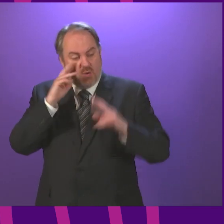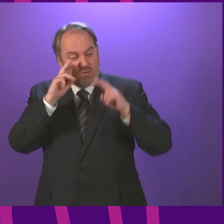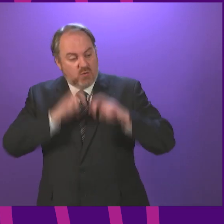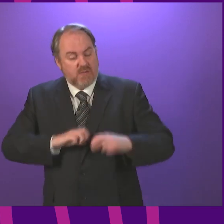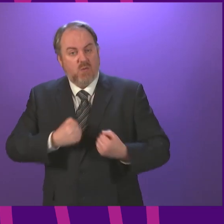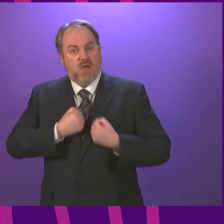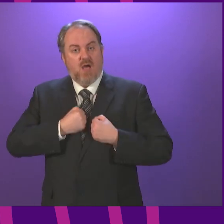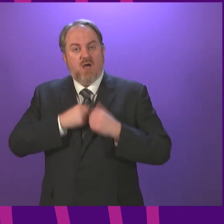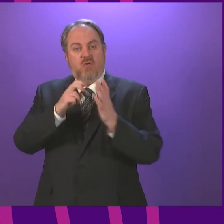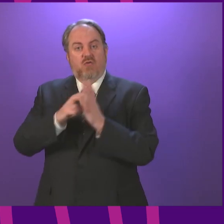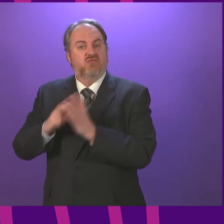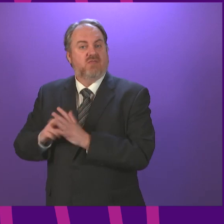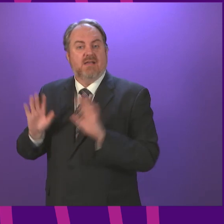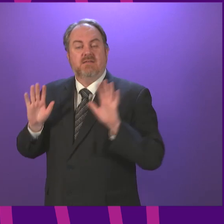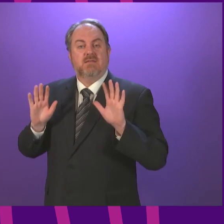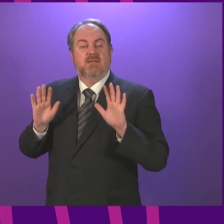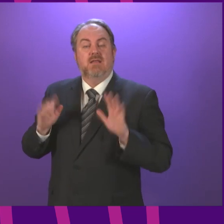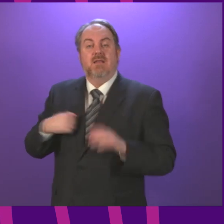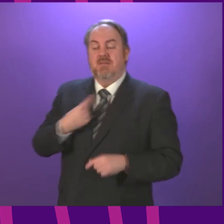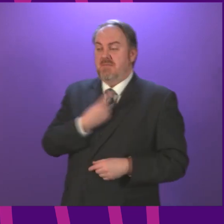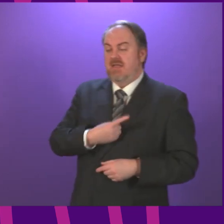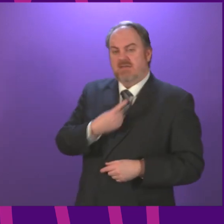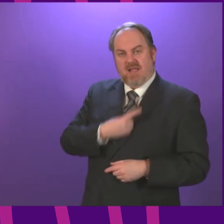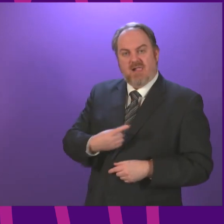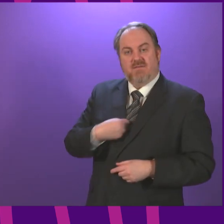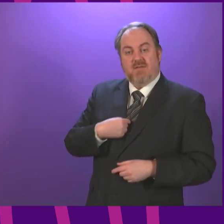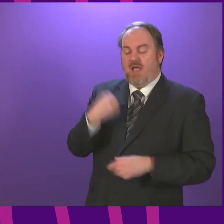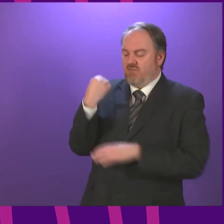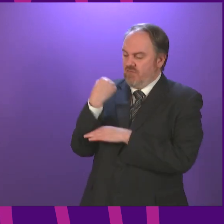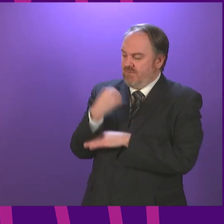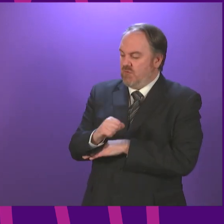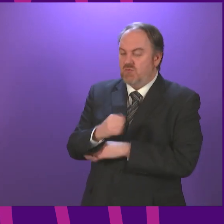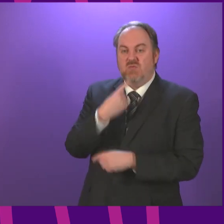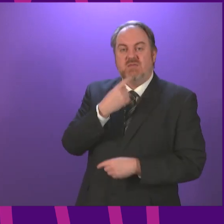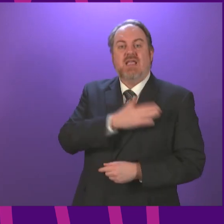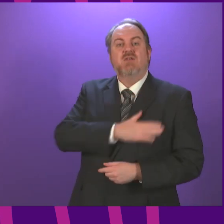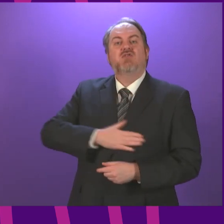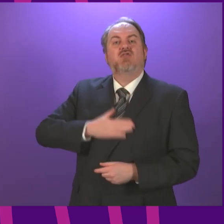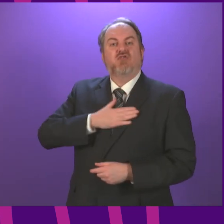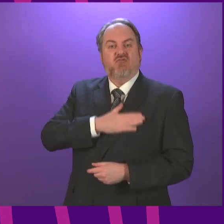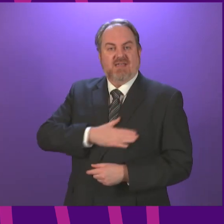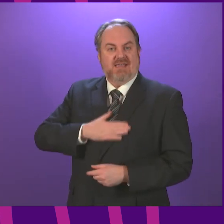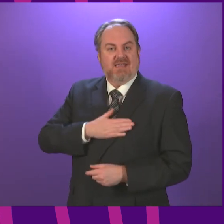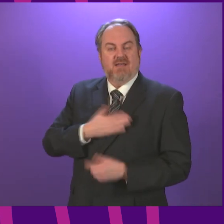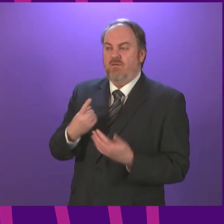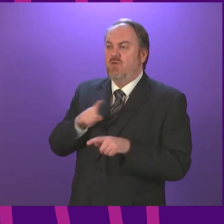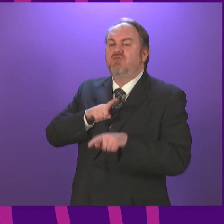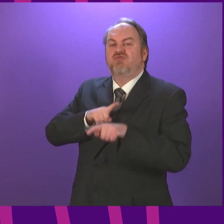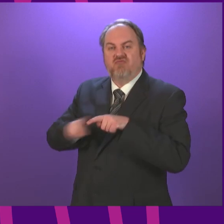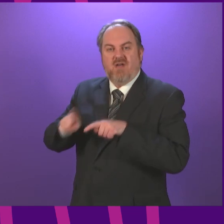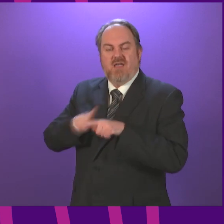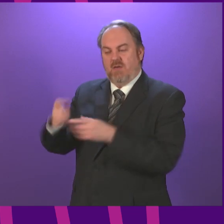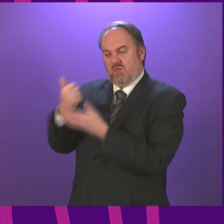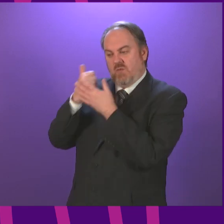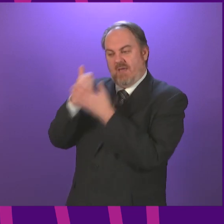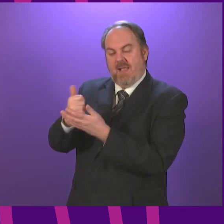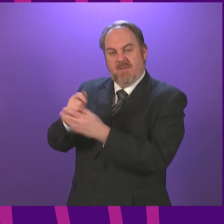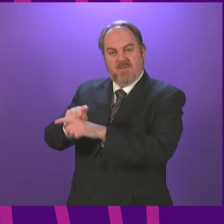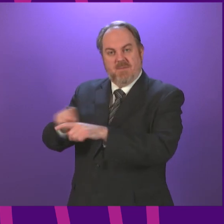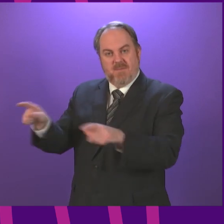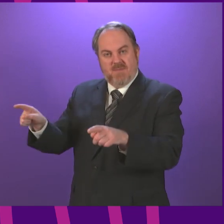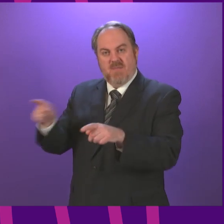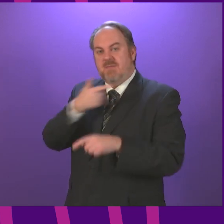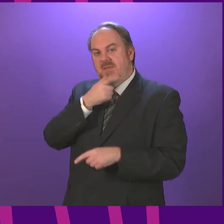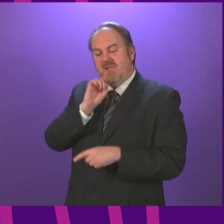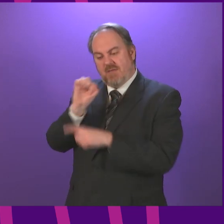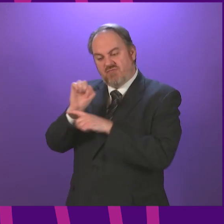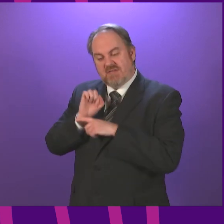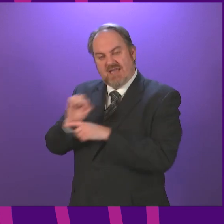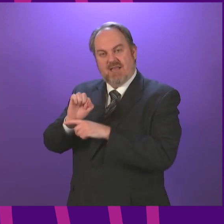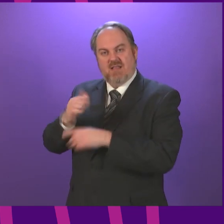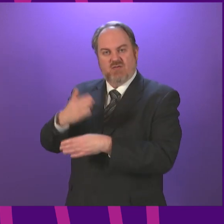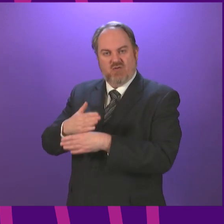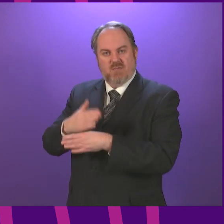Where it is possible—where Government can satisfy the legal and taxpayer money requirements